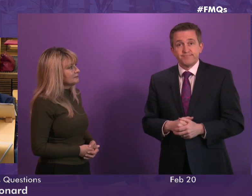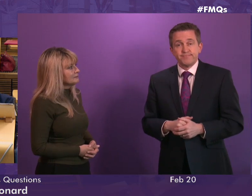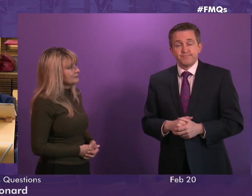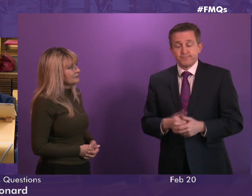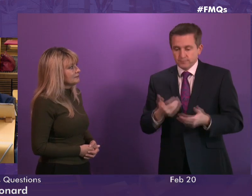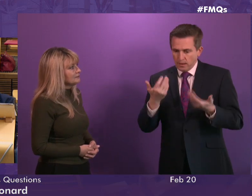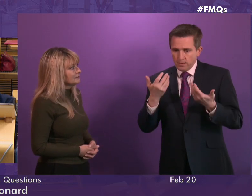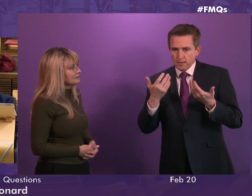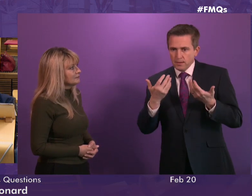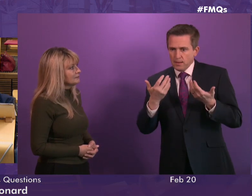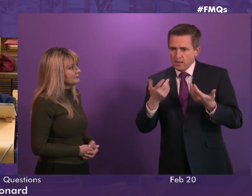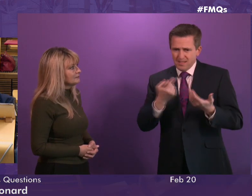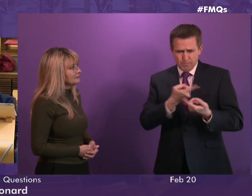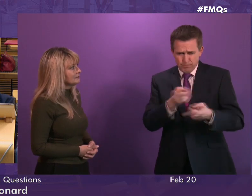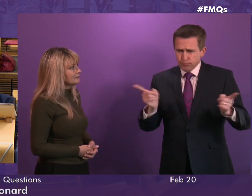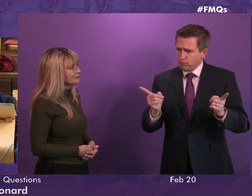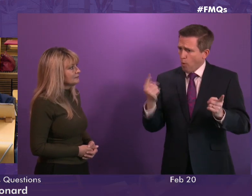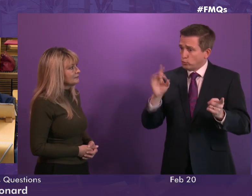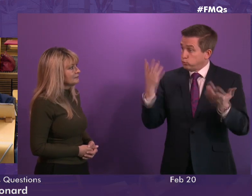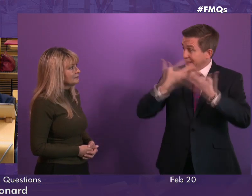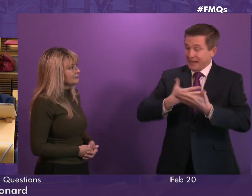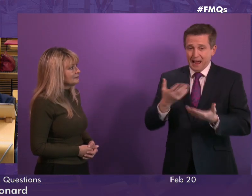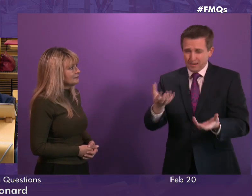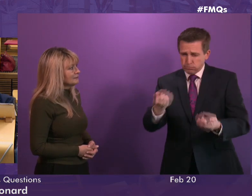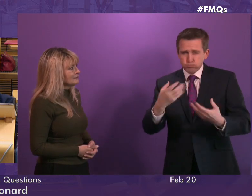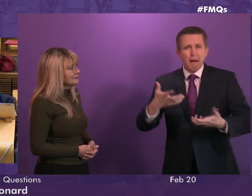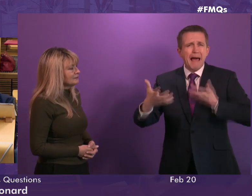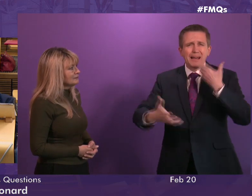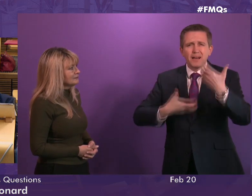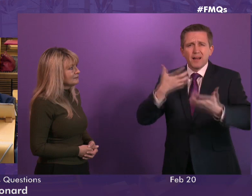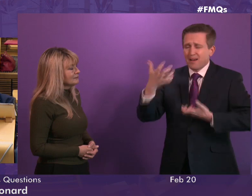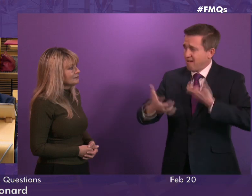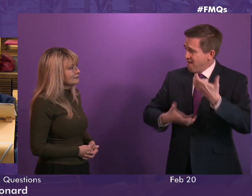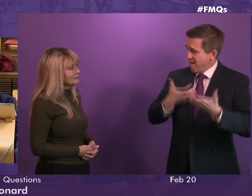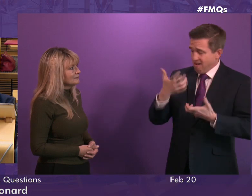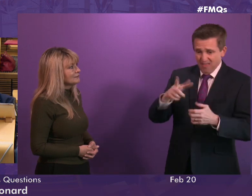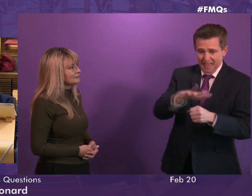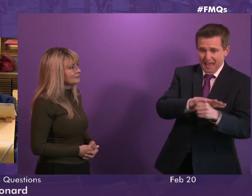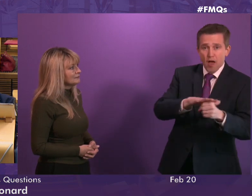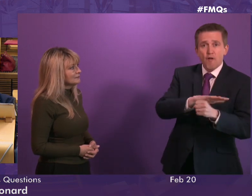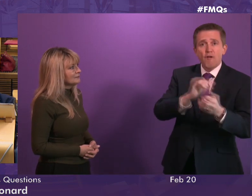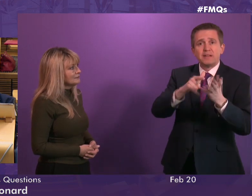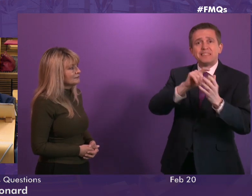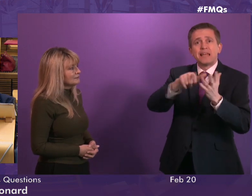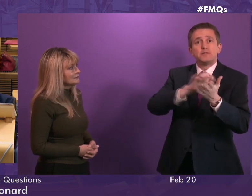The truth is that the anger that I heard on Tuesday night is not limited to Salsburgh.